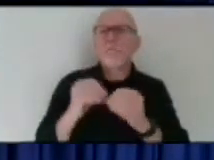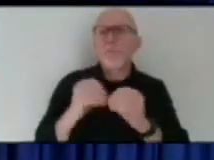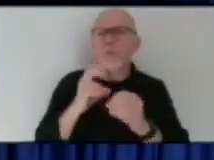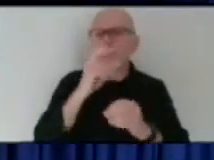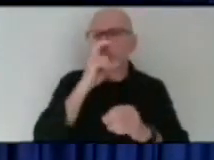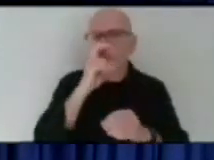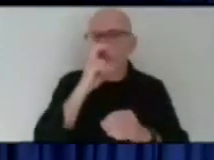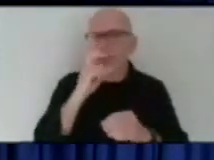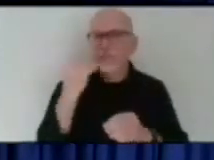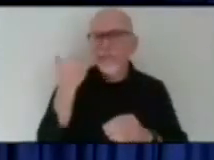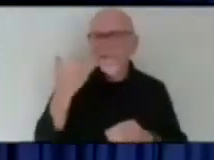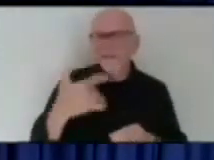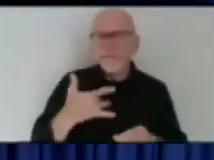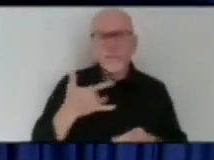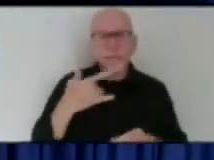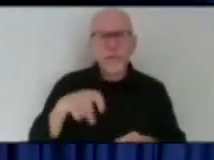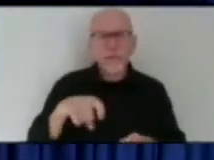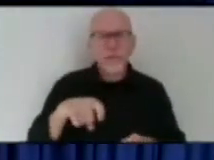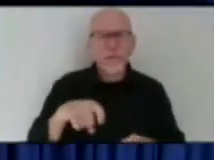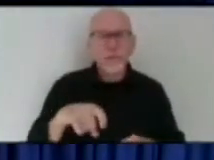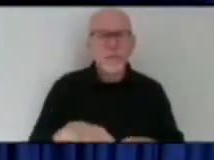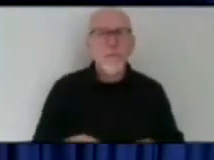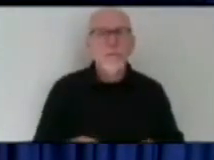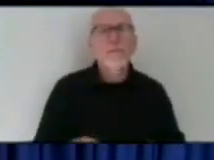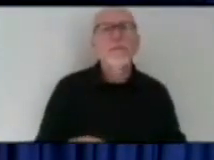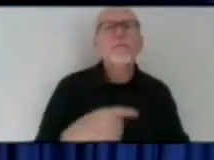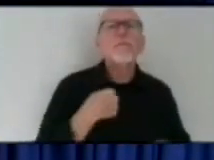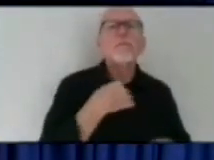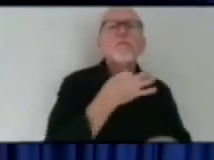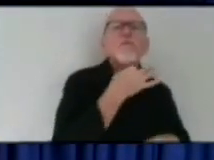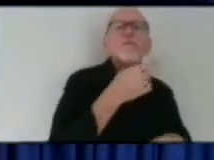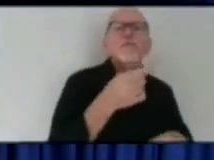they feel necessary. I guess I wanted to know why you're sort of throwing